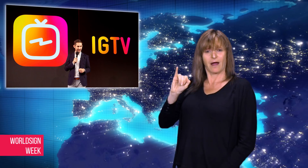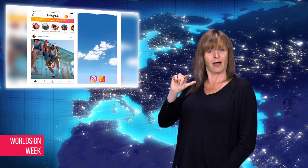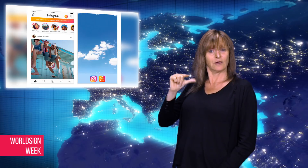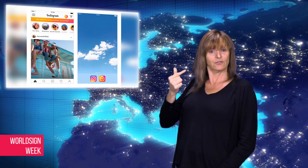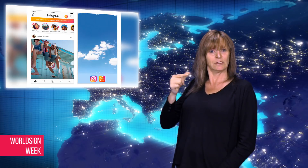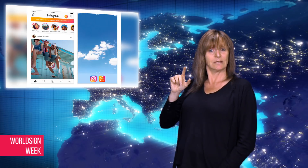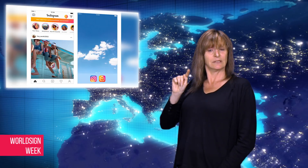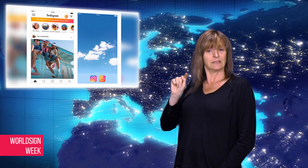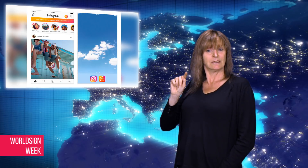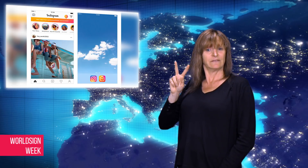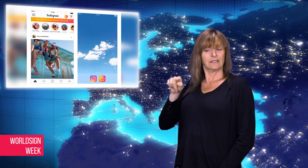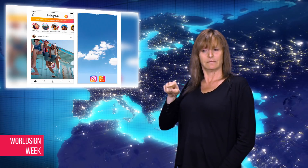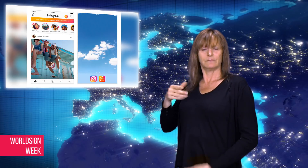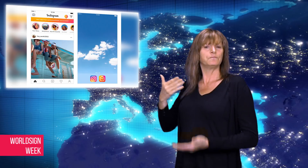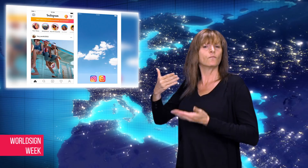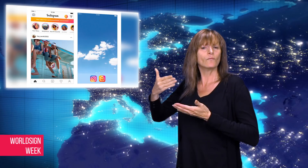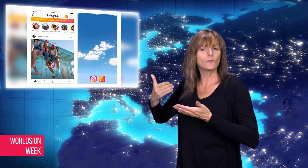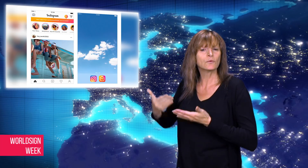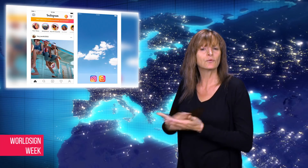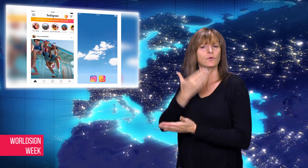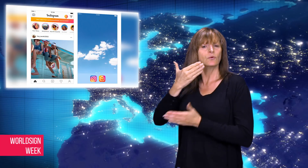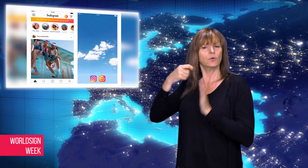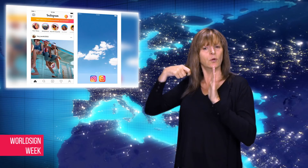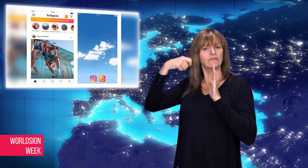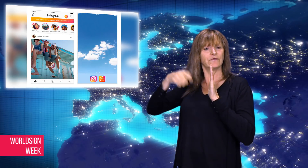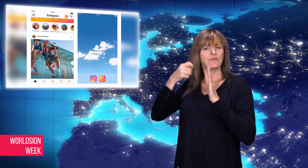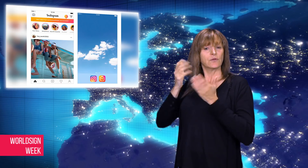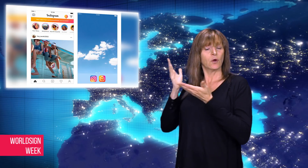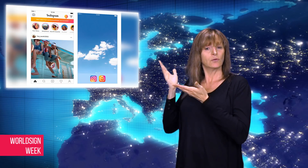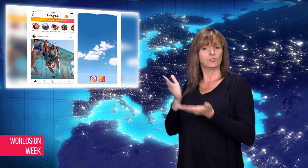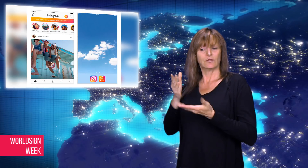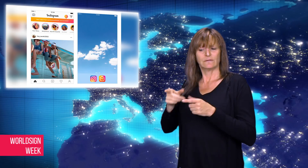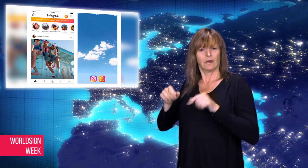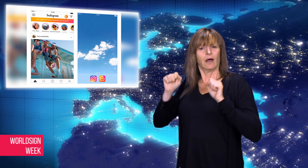that can play videos for up to 10